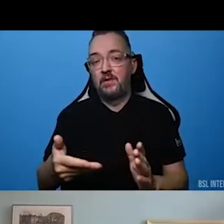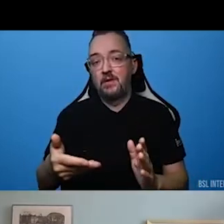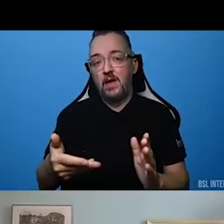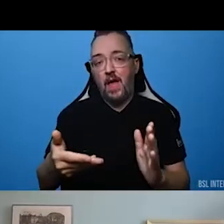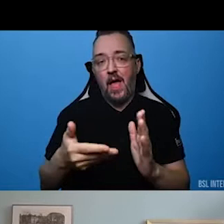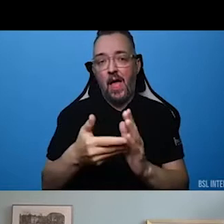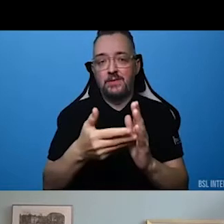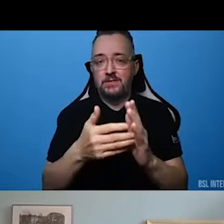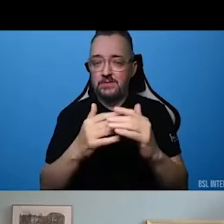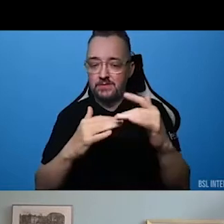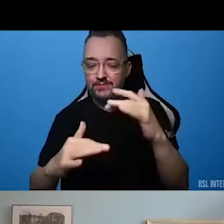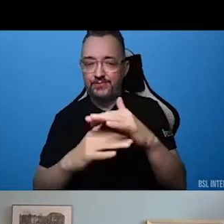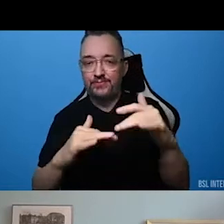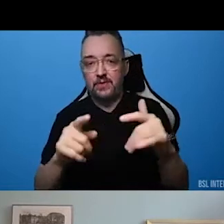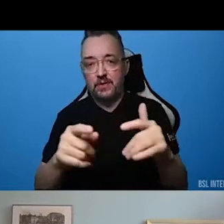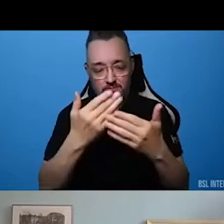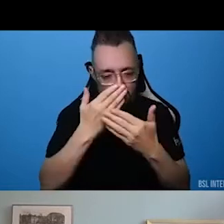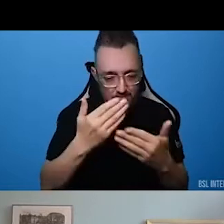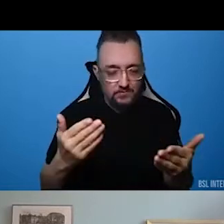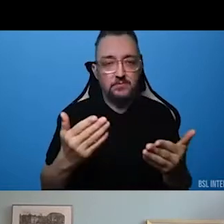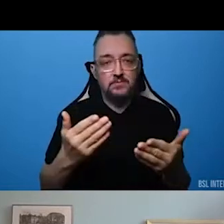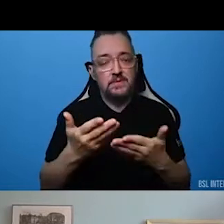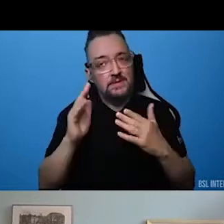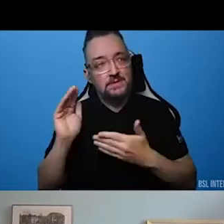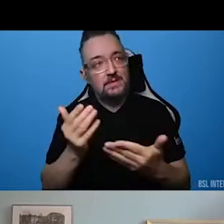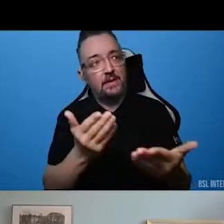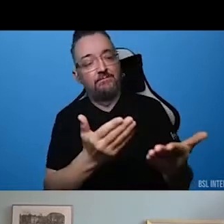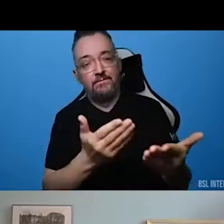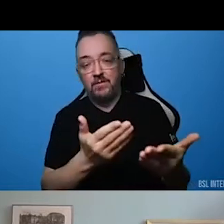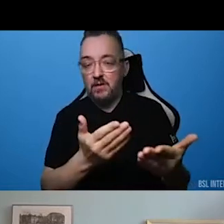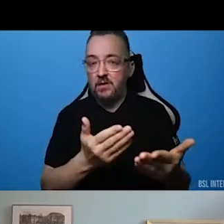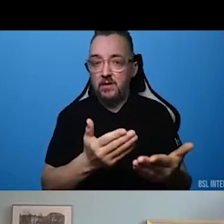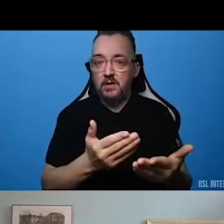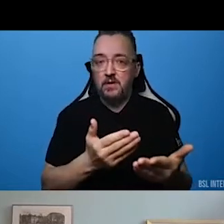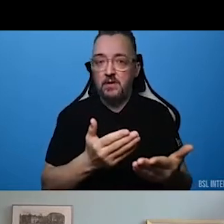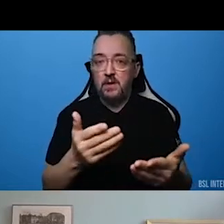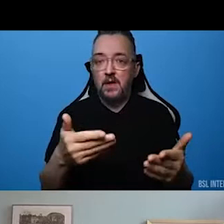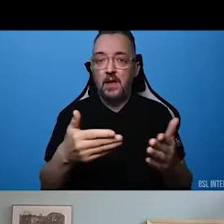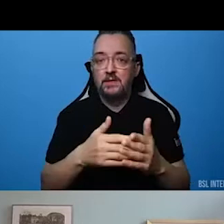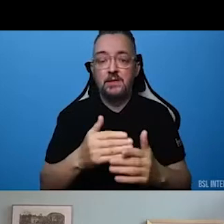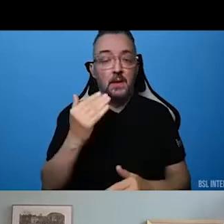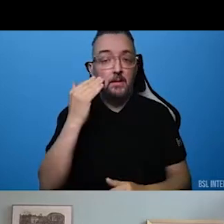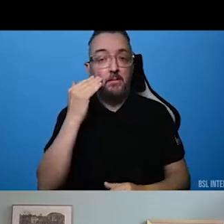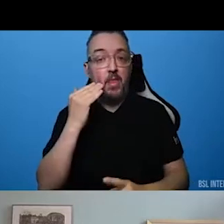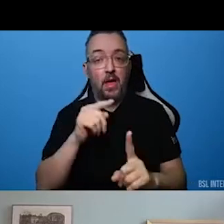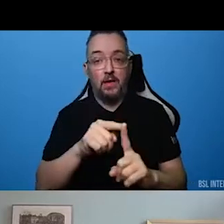this is a world of obedience and servitude and perhaps more importantly a black figure apparently content